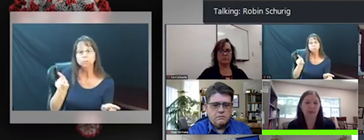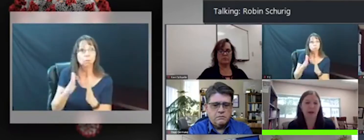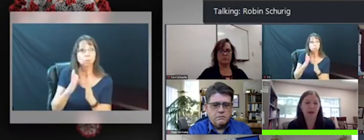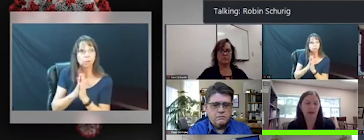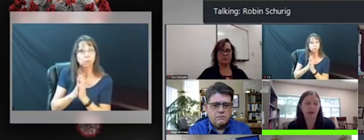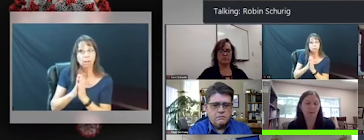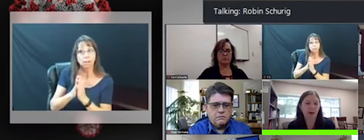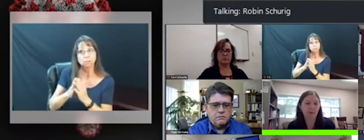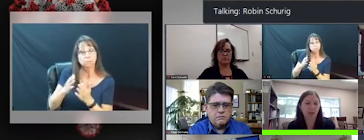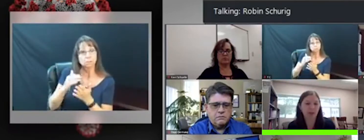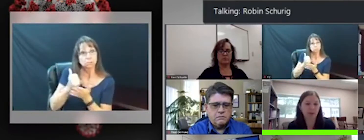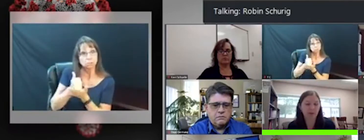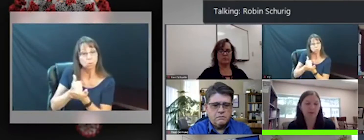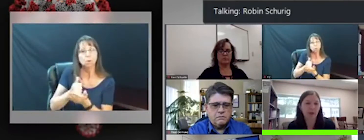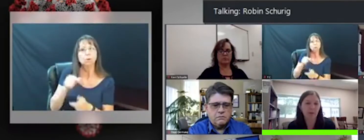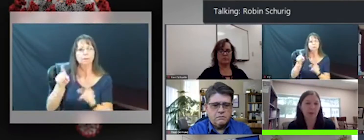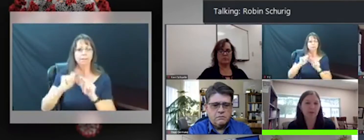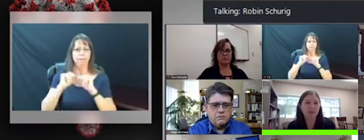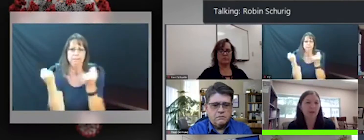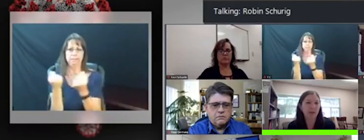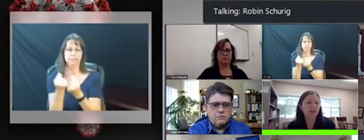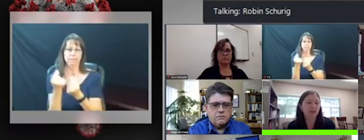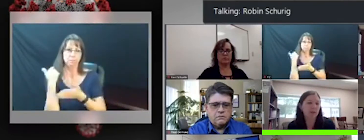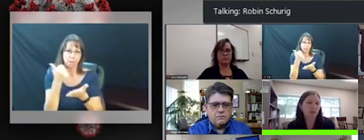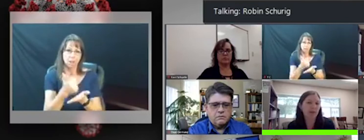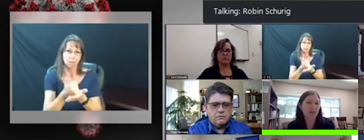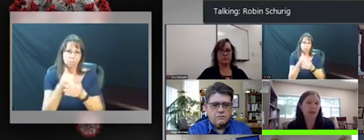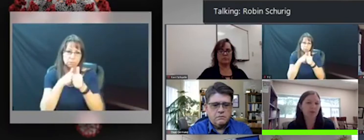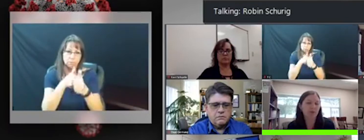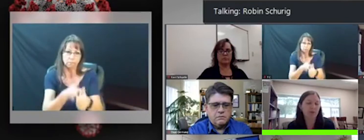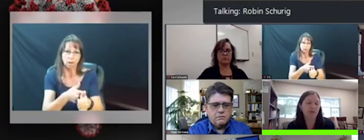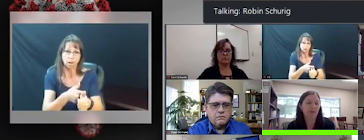how can they go about making sure that they're following those. So, we do engage. We do have